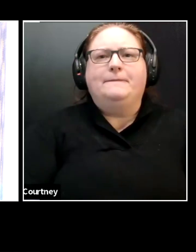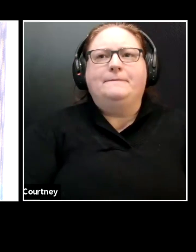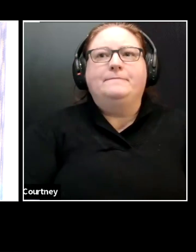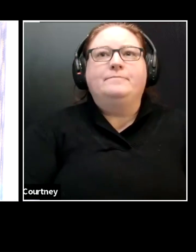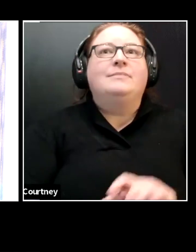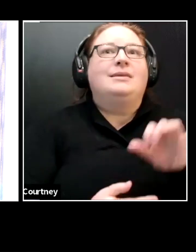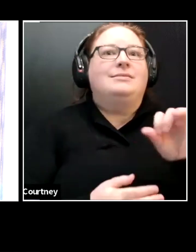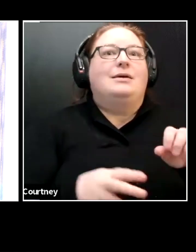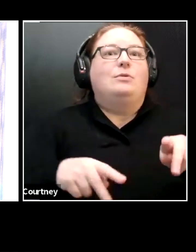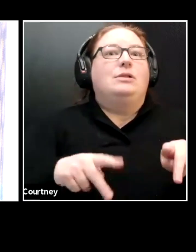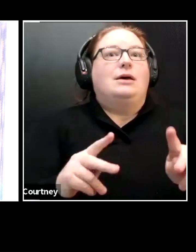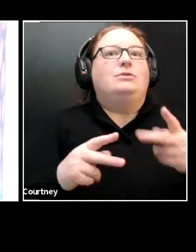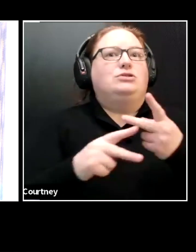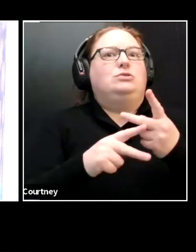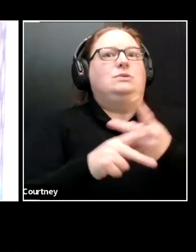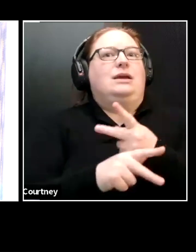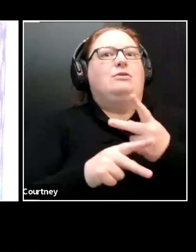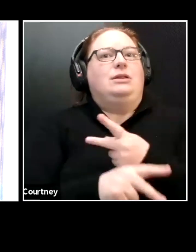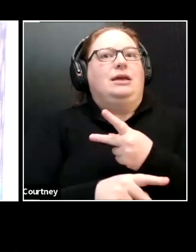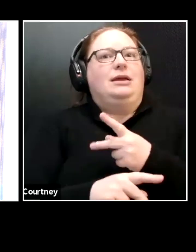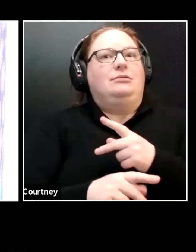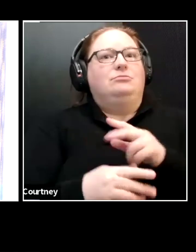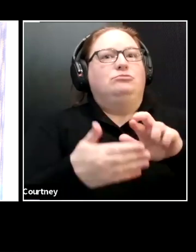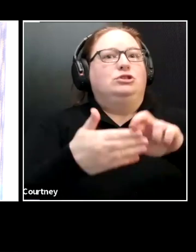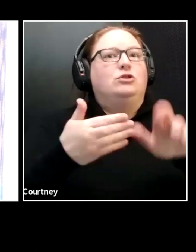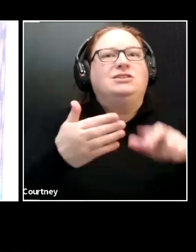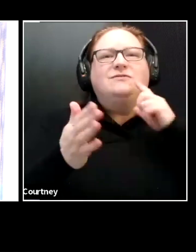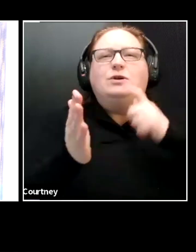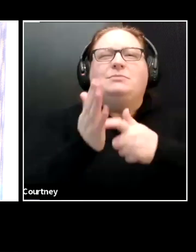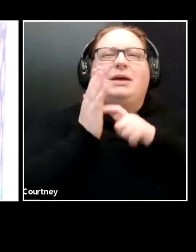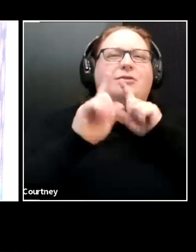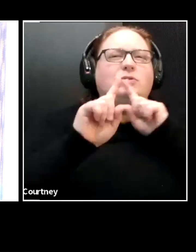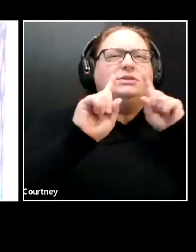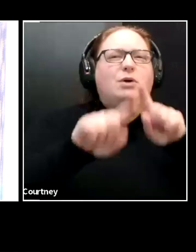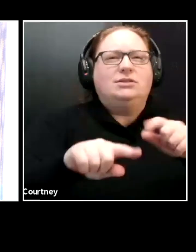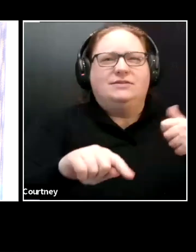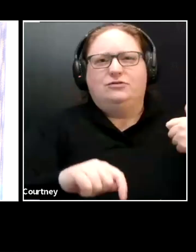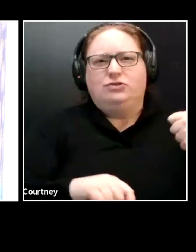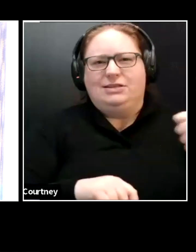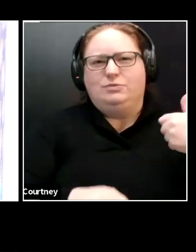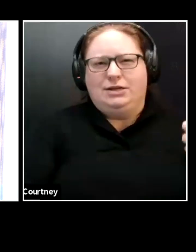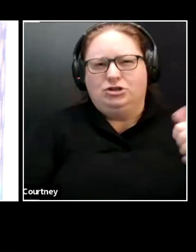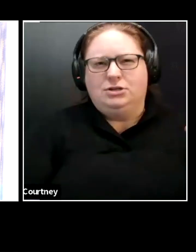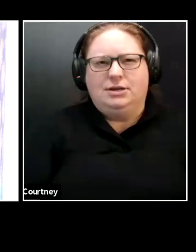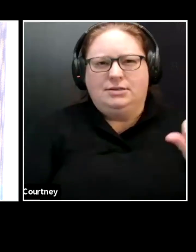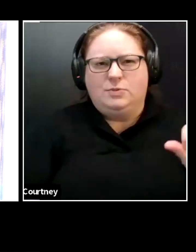results for demand responsive transportation as well. Um so this work is being produced